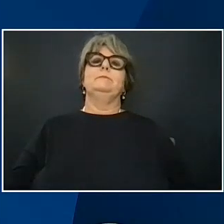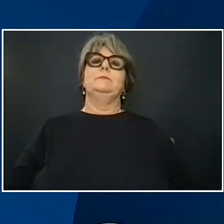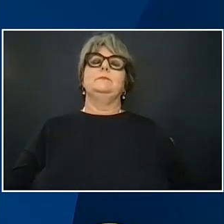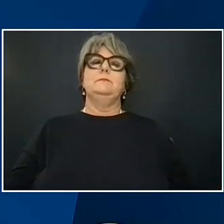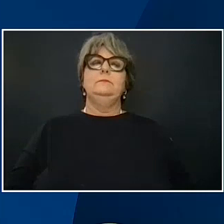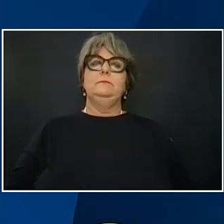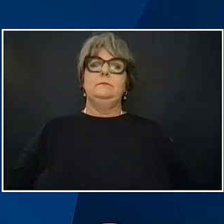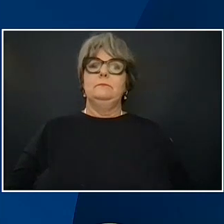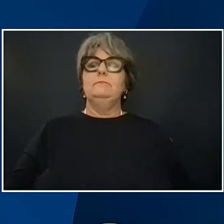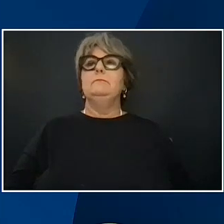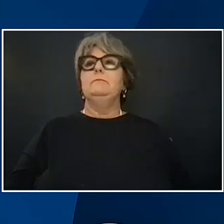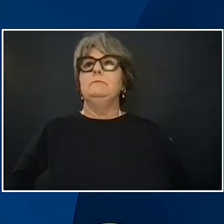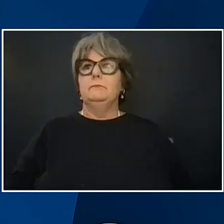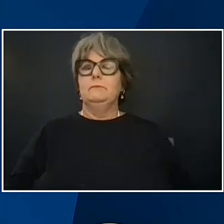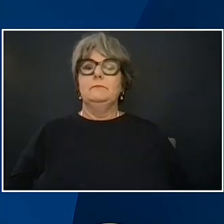So, show me thumbs. Sorry-